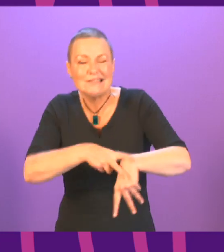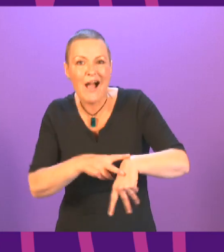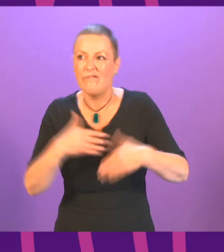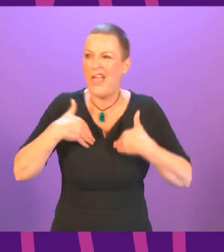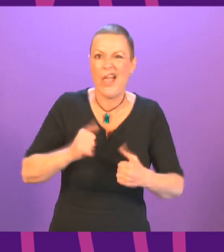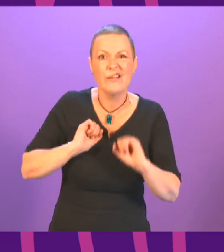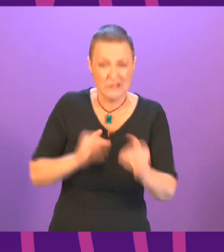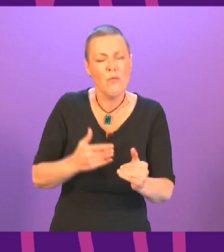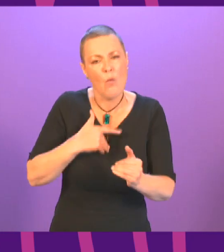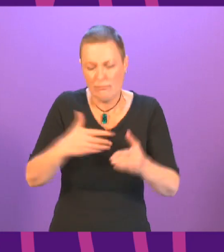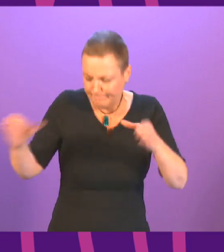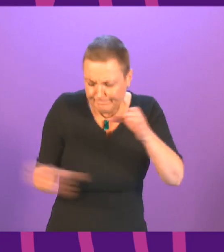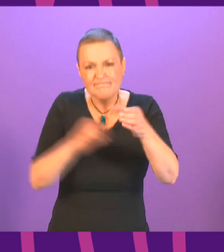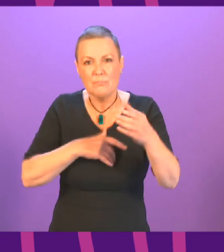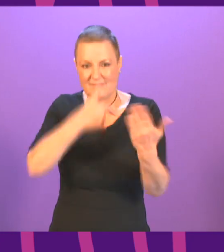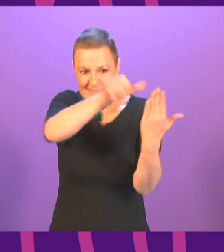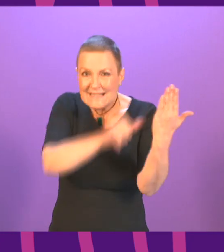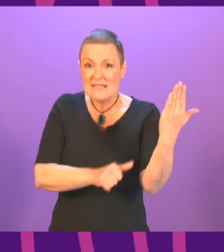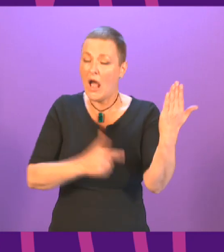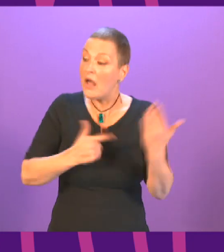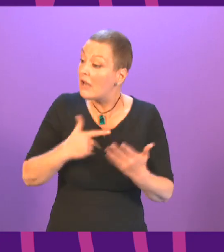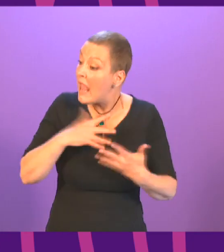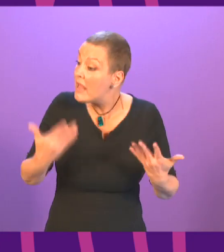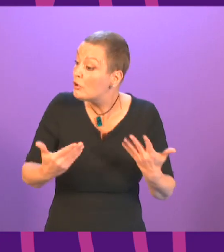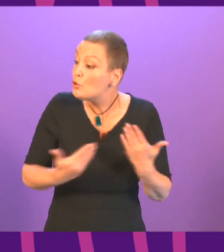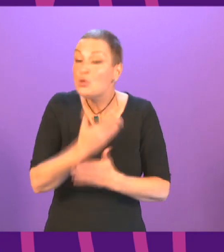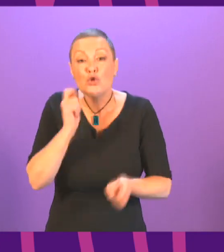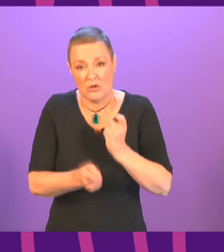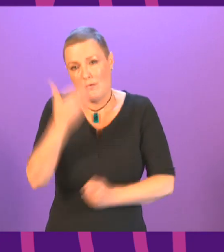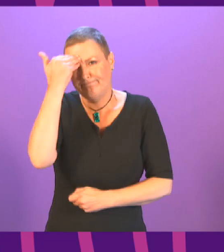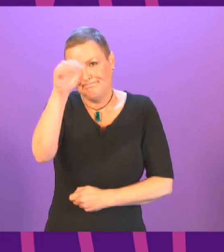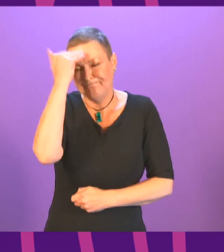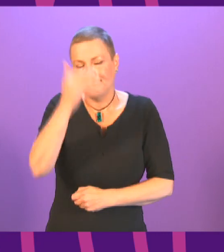of health service staff, and we will continue to keep the Parliament updated on that progress.